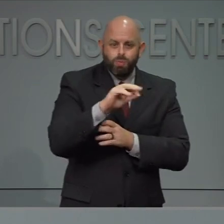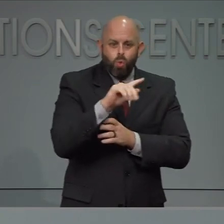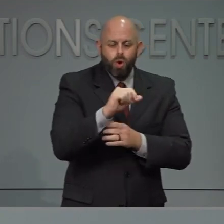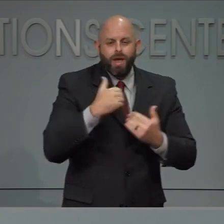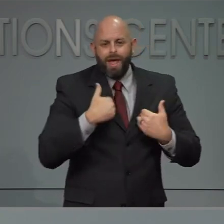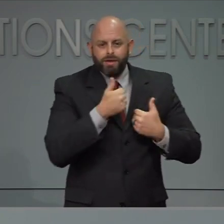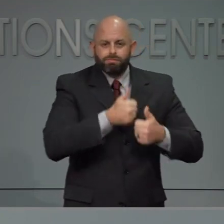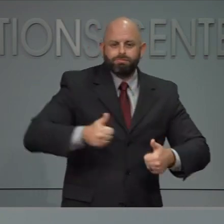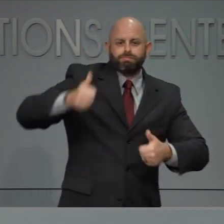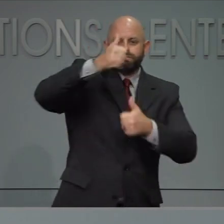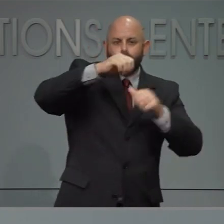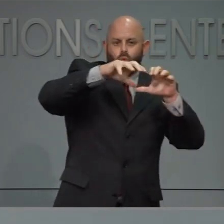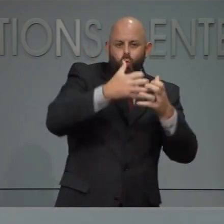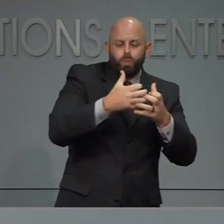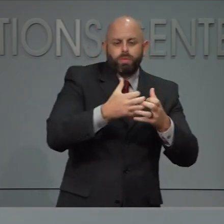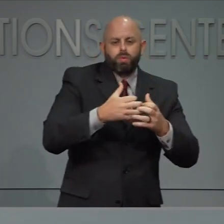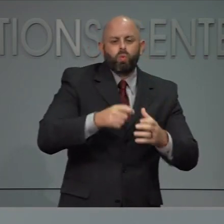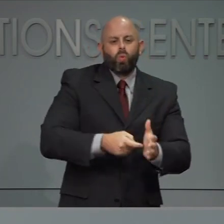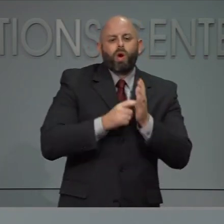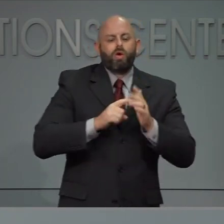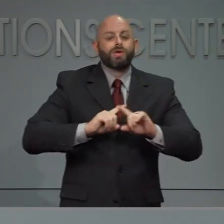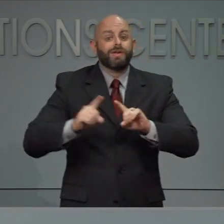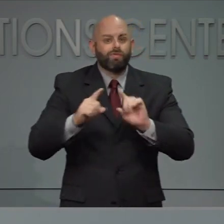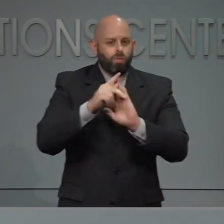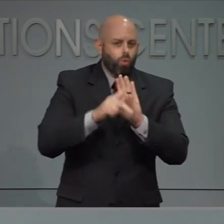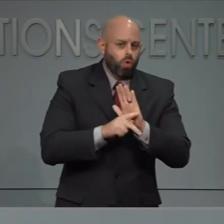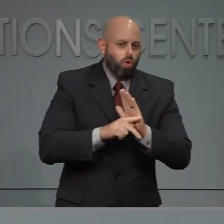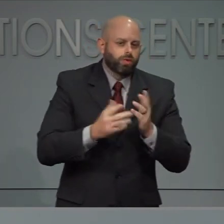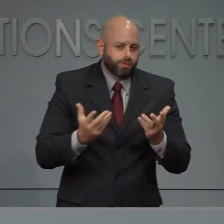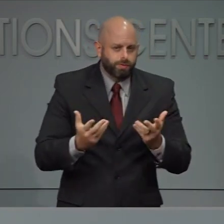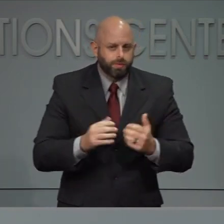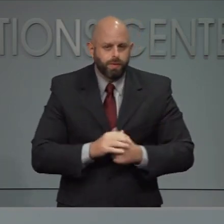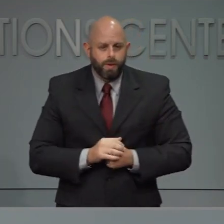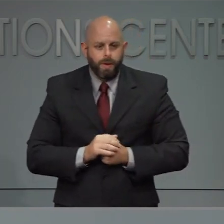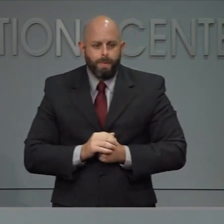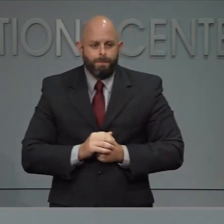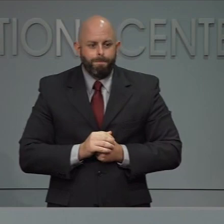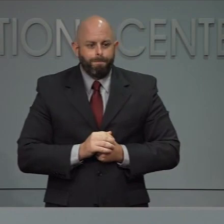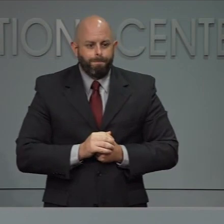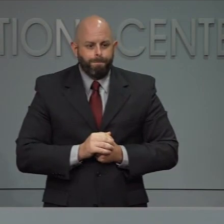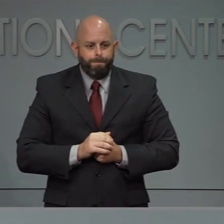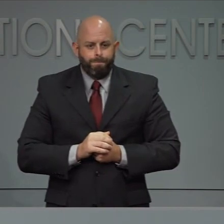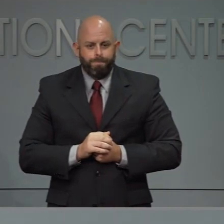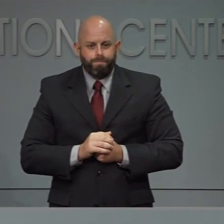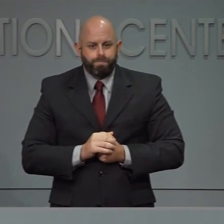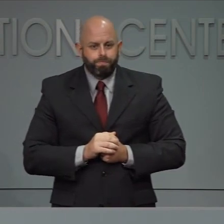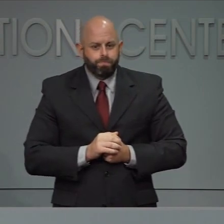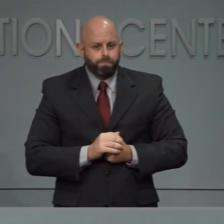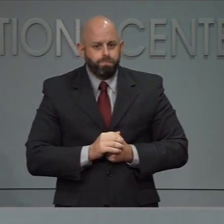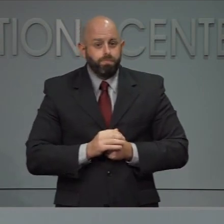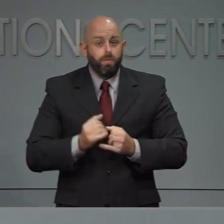GOVERNING BODY HAS HAS DIFFERENT PROTOCOLS THAT THEY'RE GOING THROUGH.